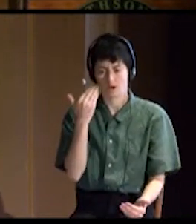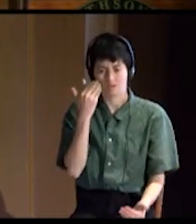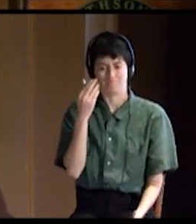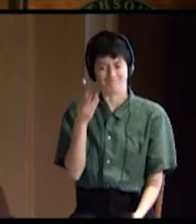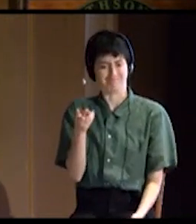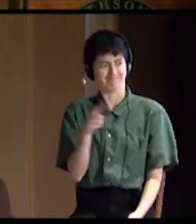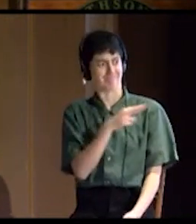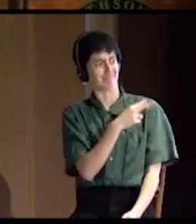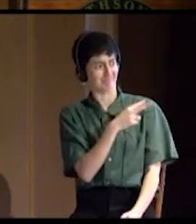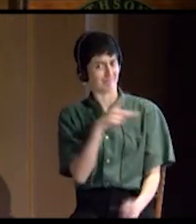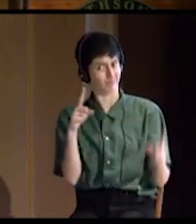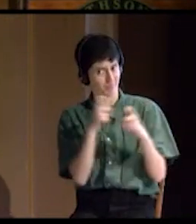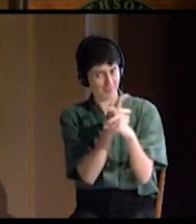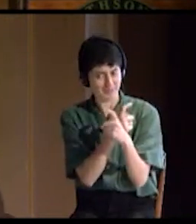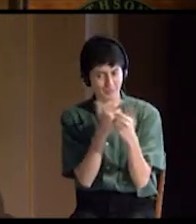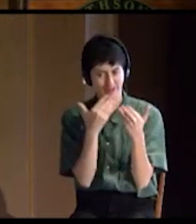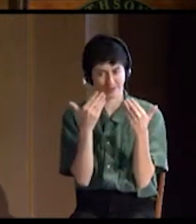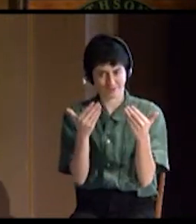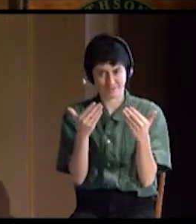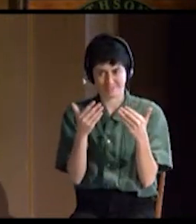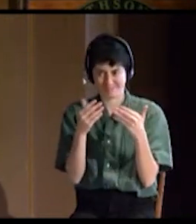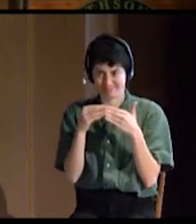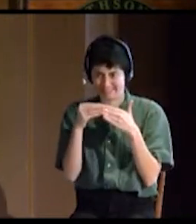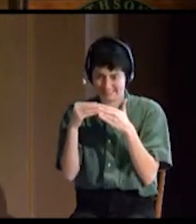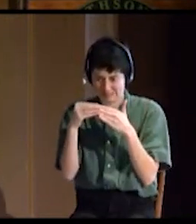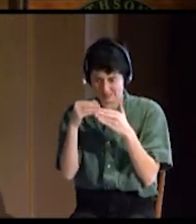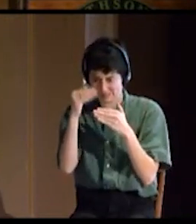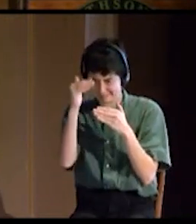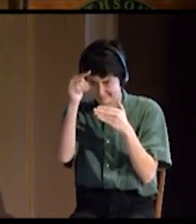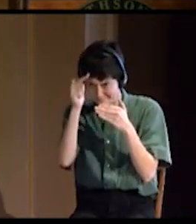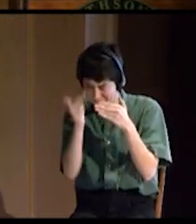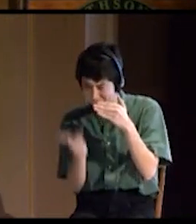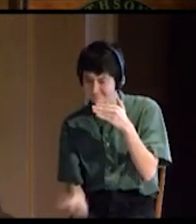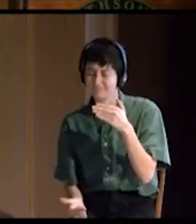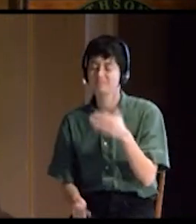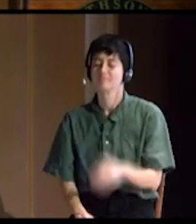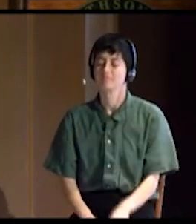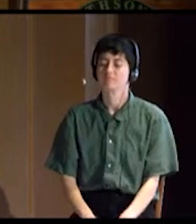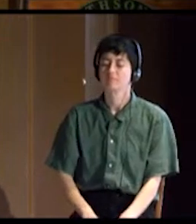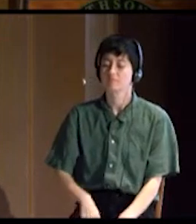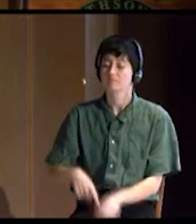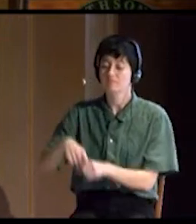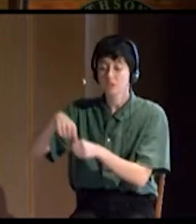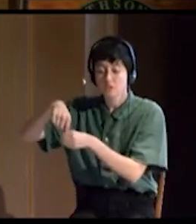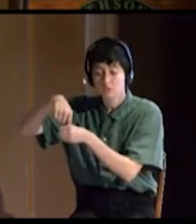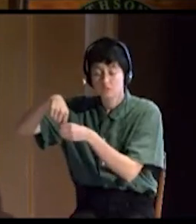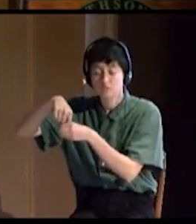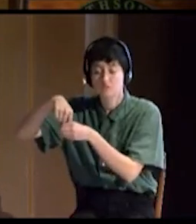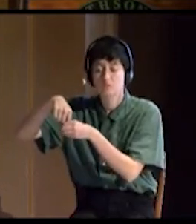This figure is using the nuclear phylogeny. So we see that the temperate racemose species, solitary flower species